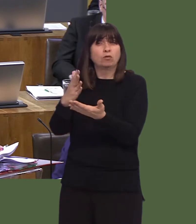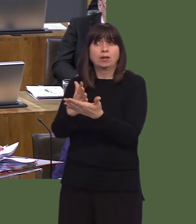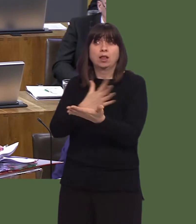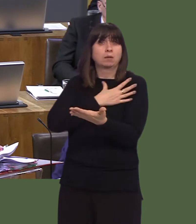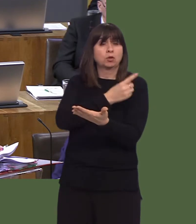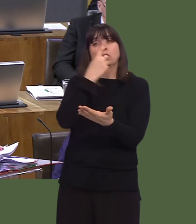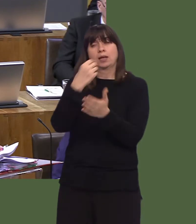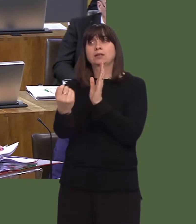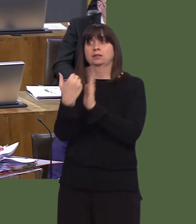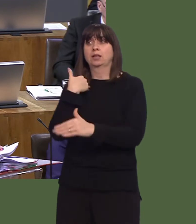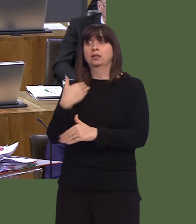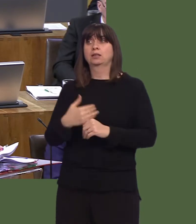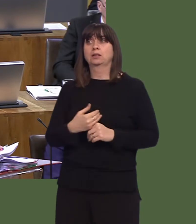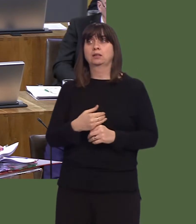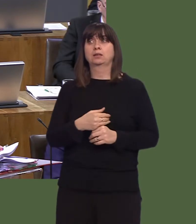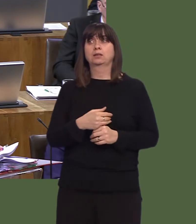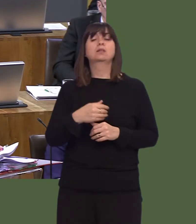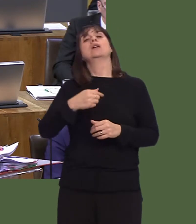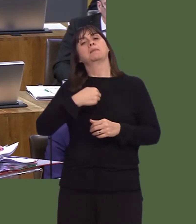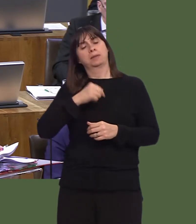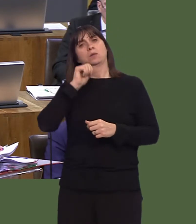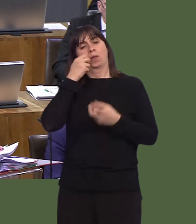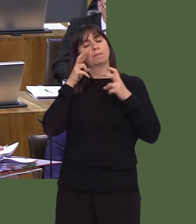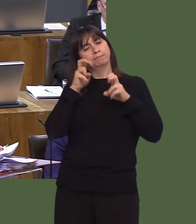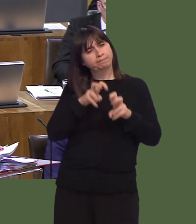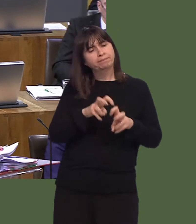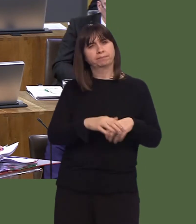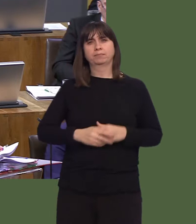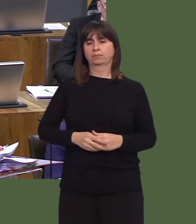Carwyn Jones AM: Well, as many details as she feels appropriate. Then I will, of course, make sure that the incident is investigated.